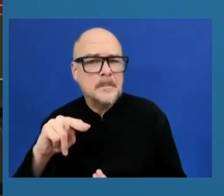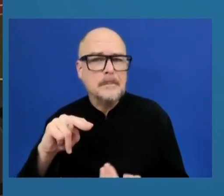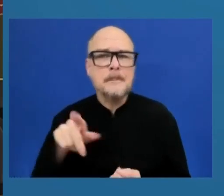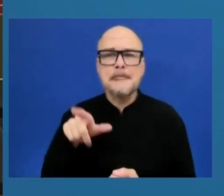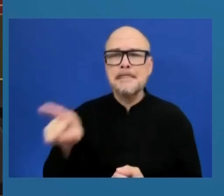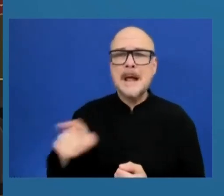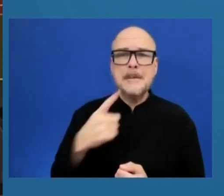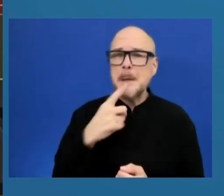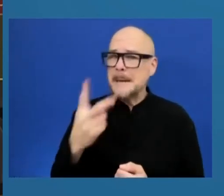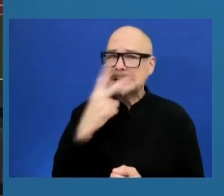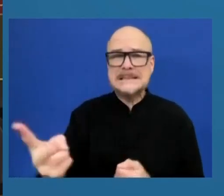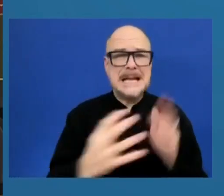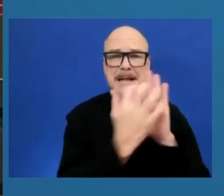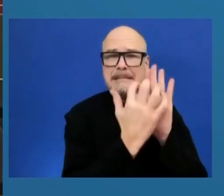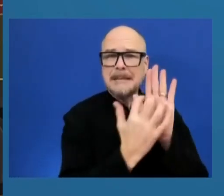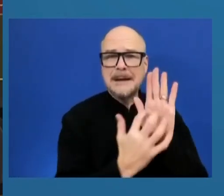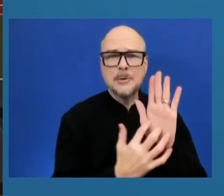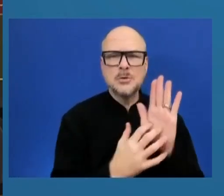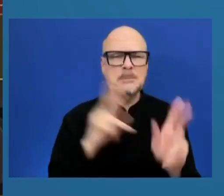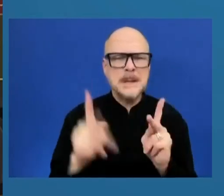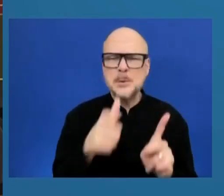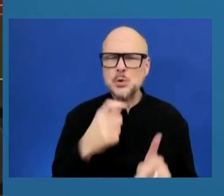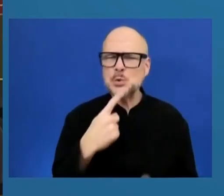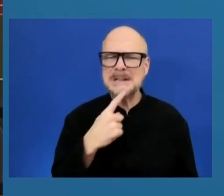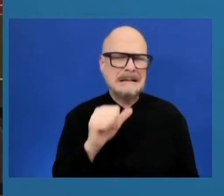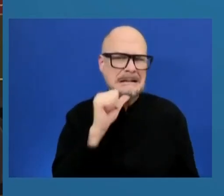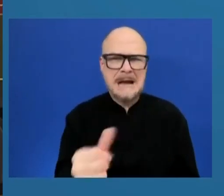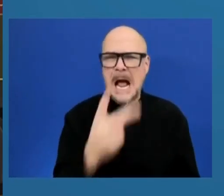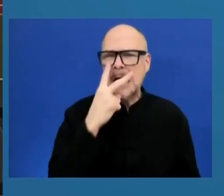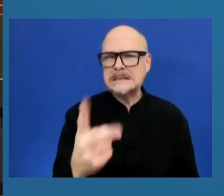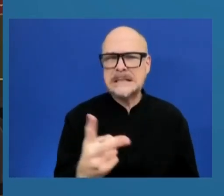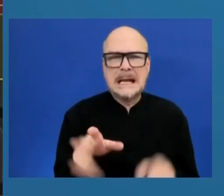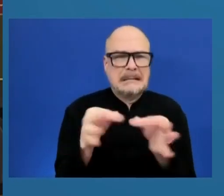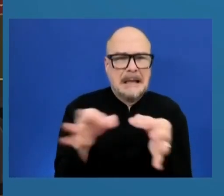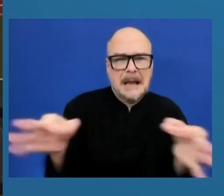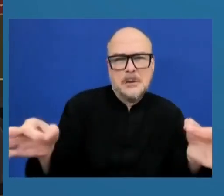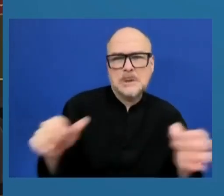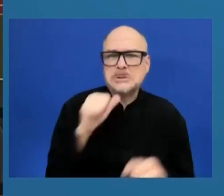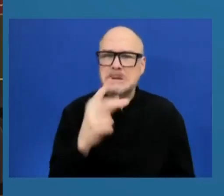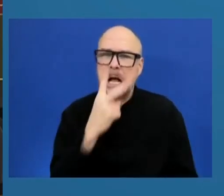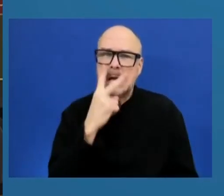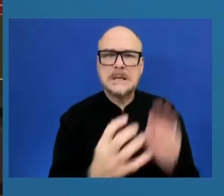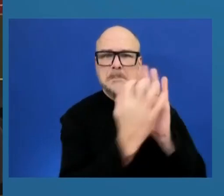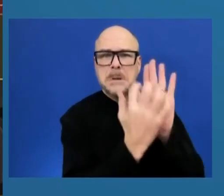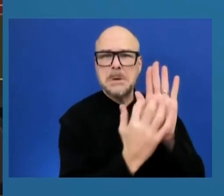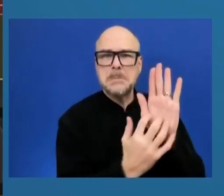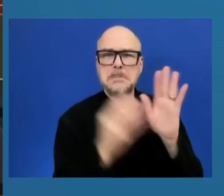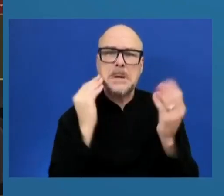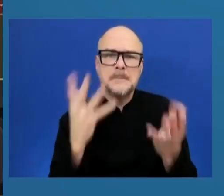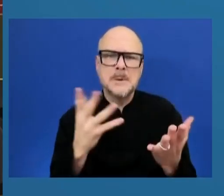I think anyone who's saying they're not seeing language is mischaracterizing this process either intentionally or to this basically uninformed.